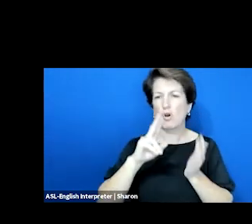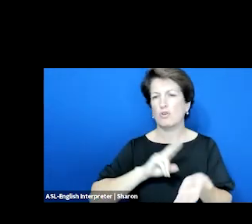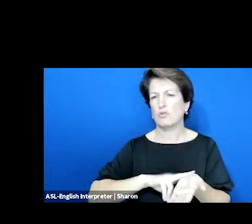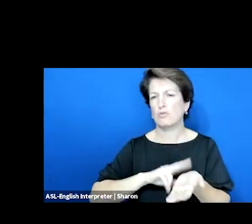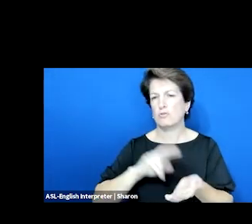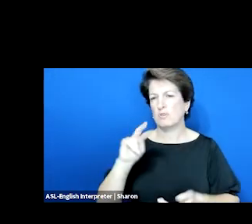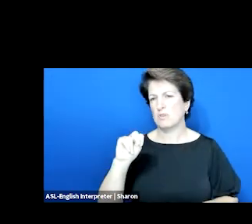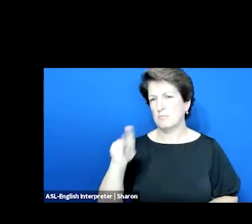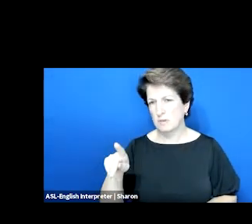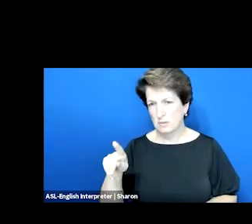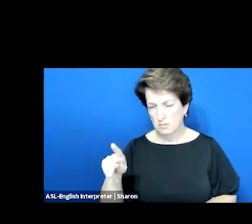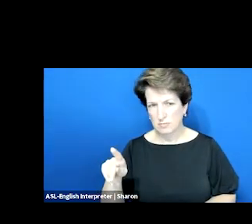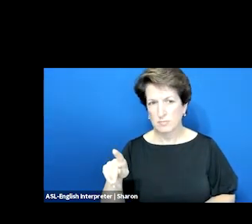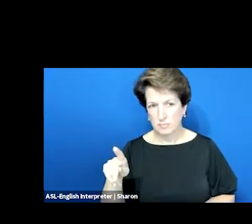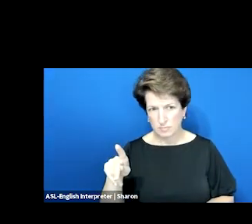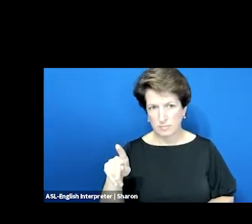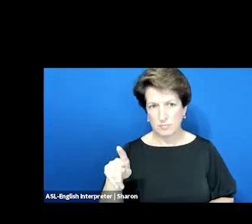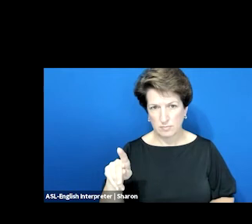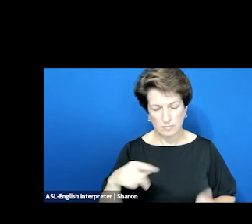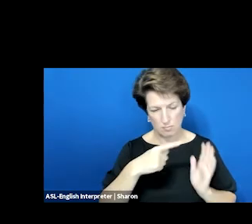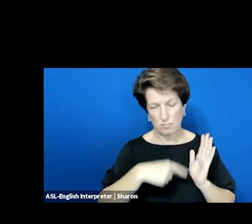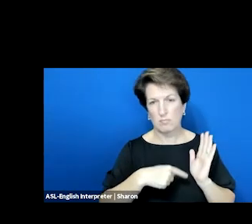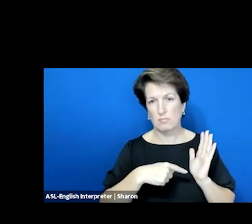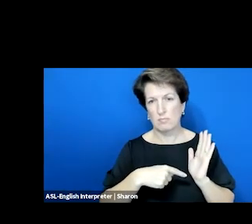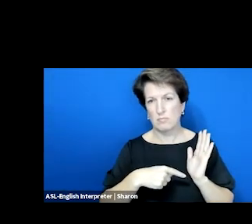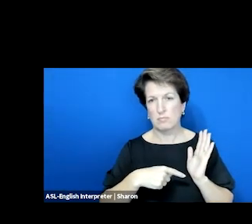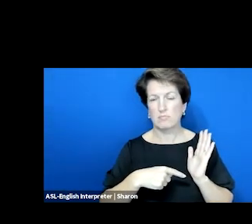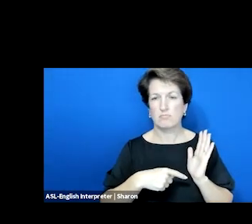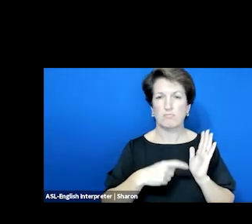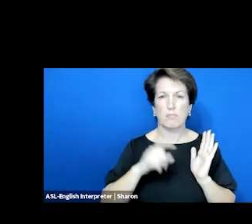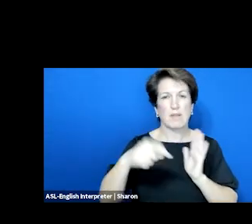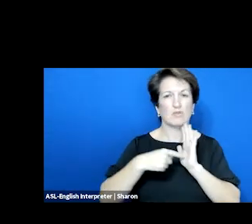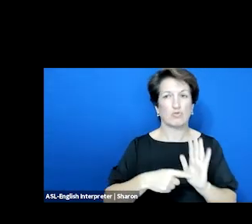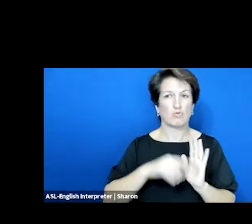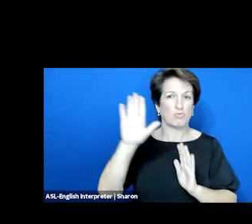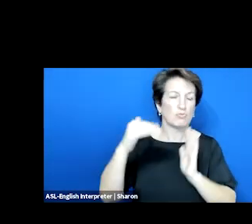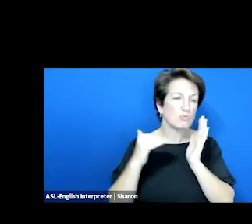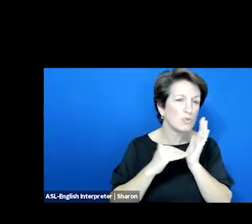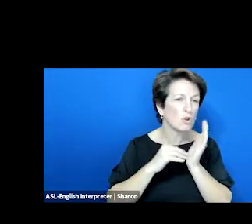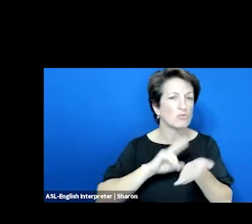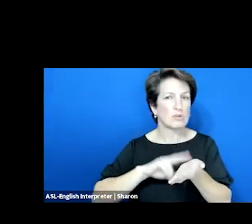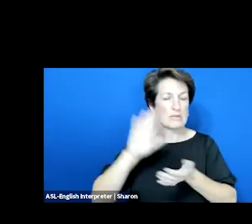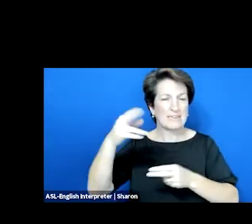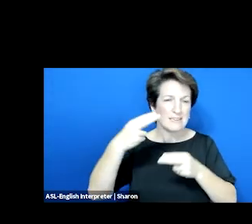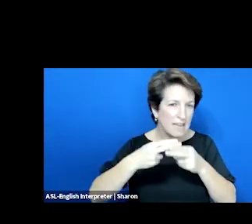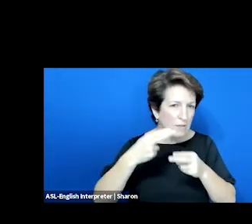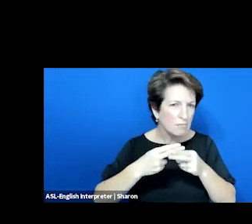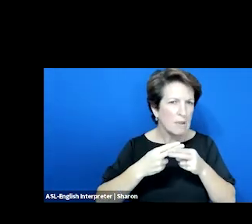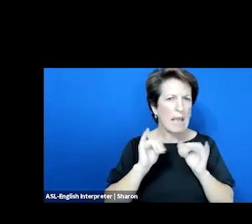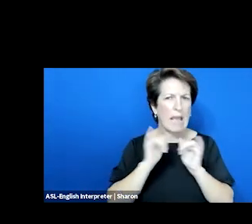order, make a bet or pick up winnings at a race track, purchase admission to most things that you have to